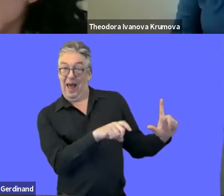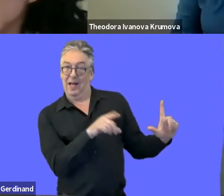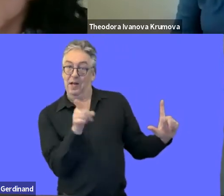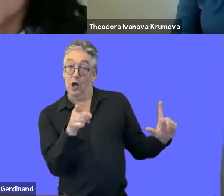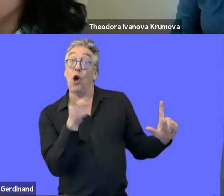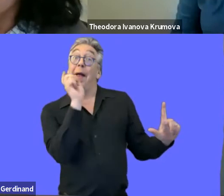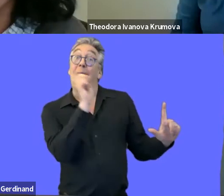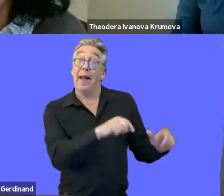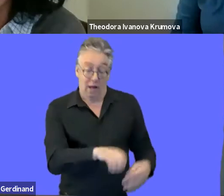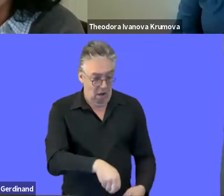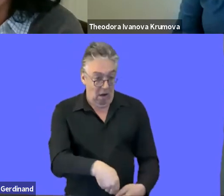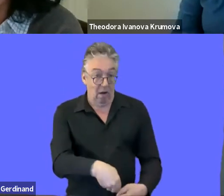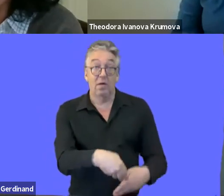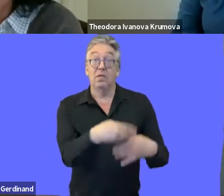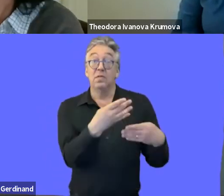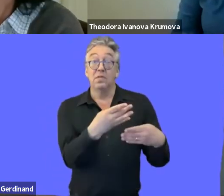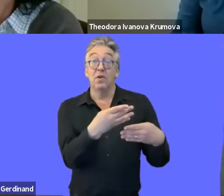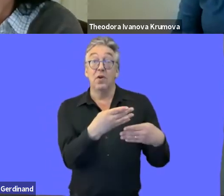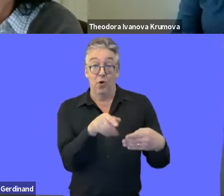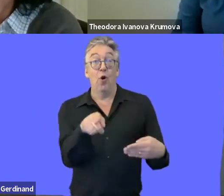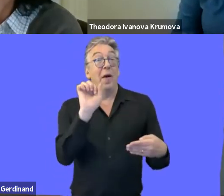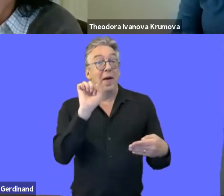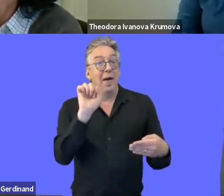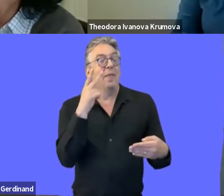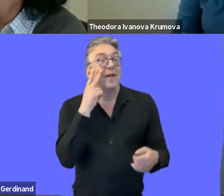you may check whether the state party against which